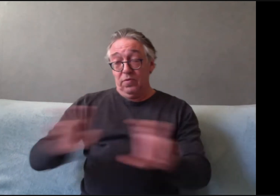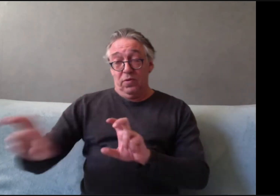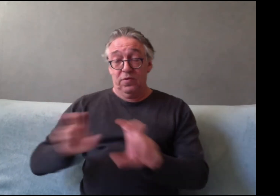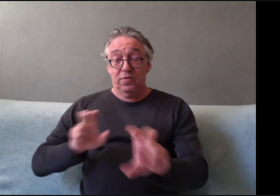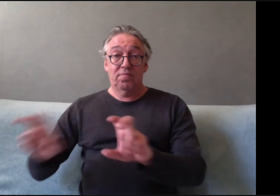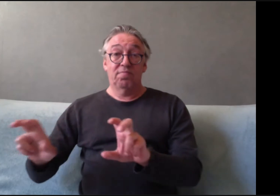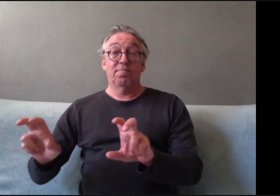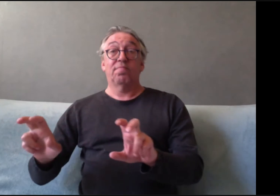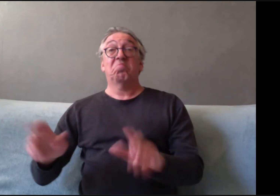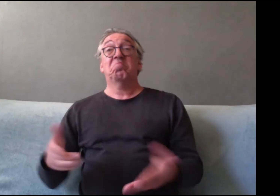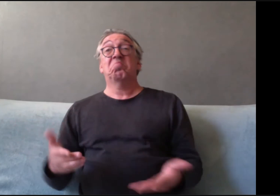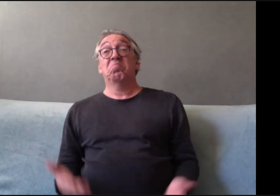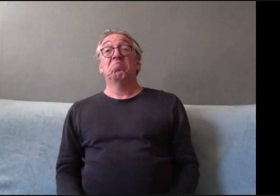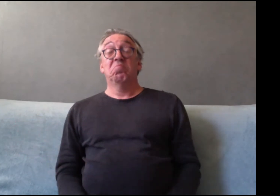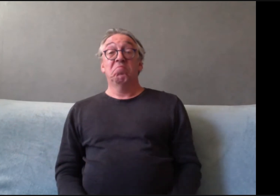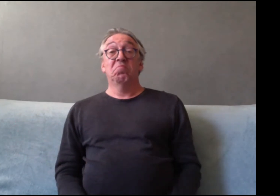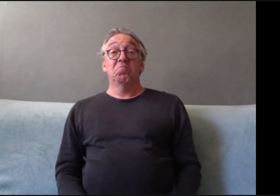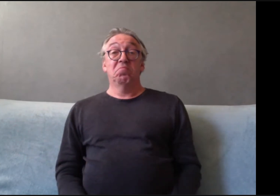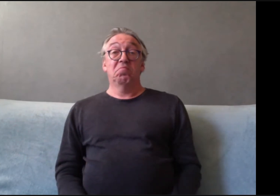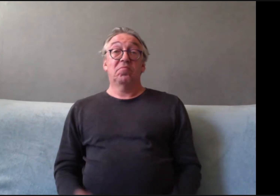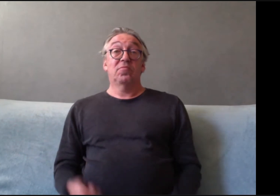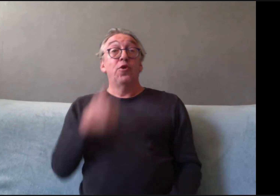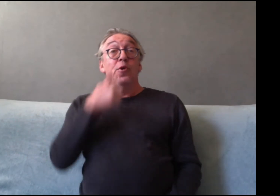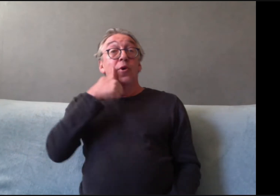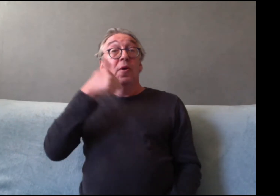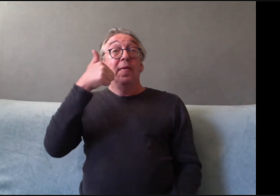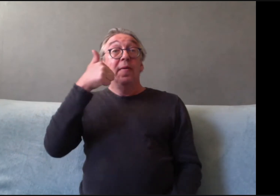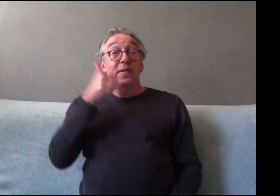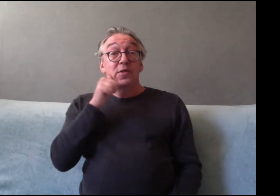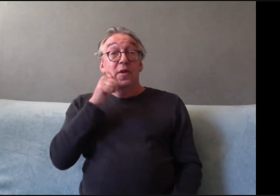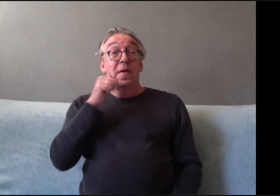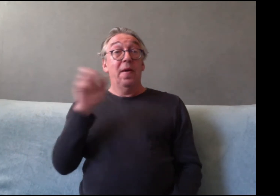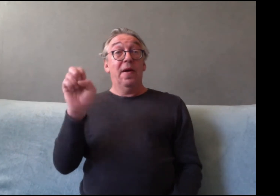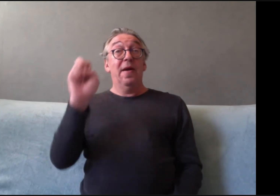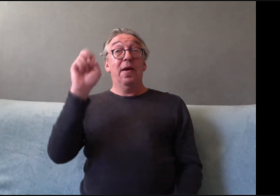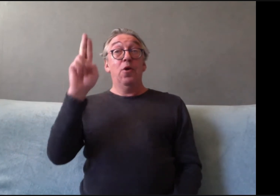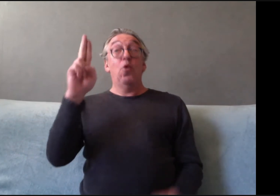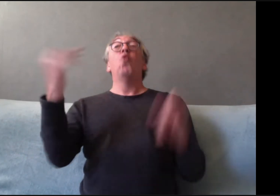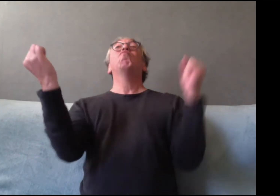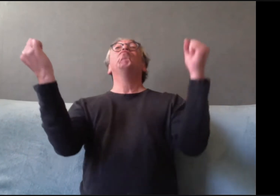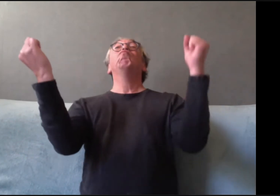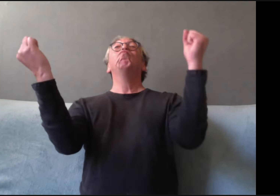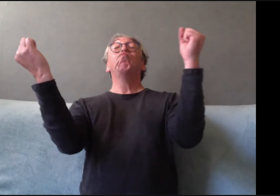but that was a compromise that Europe made yesterday.